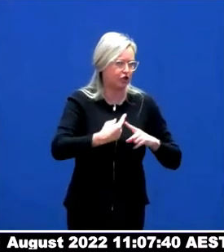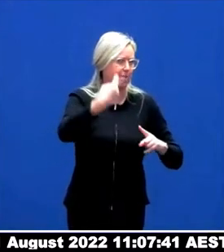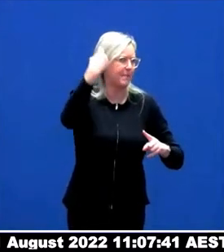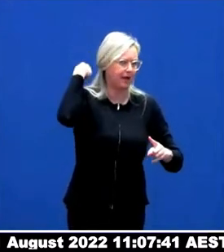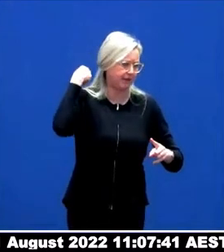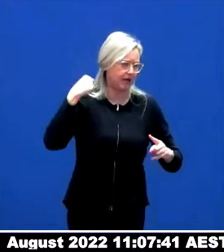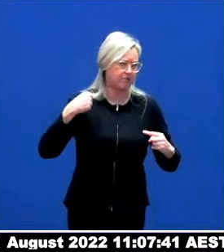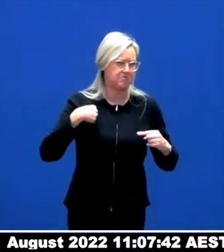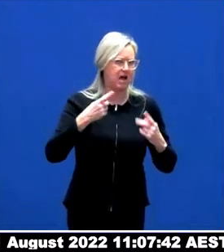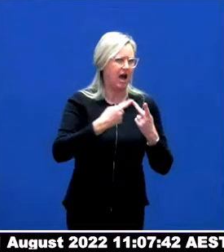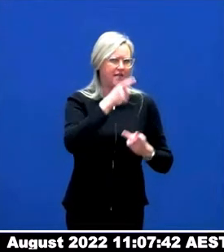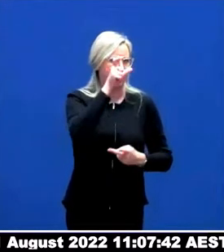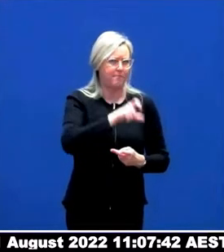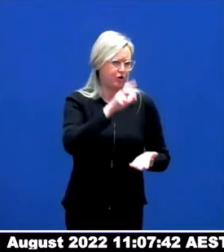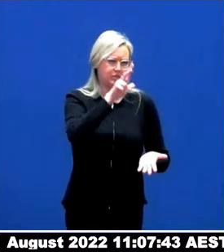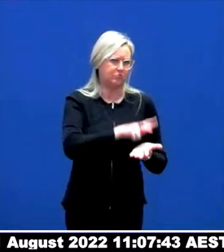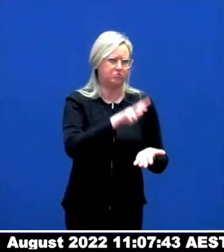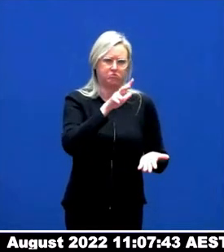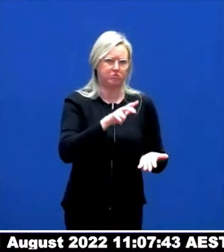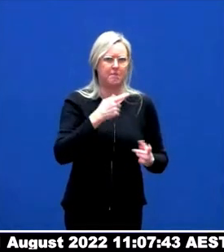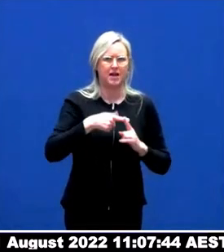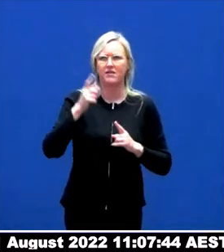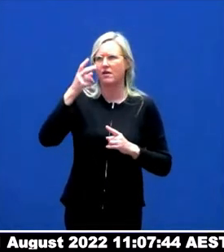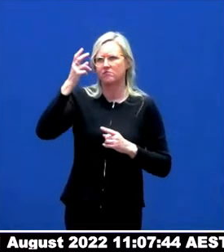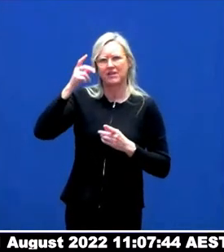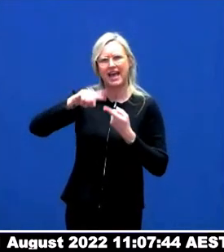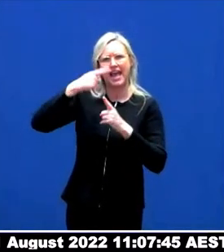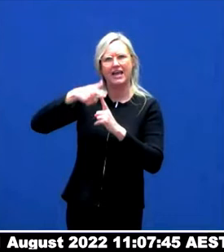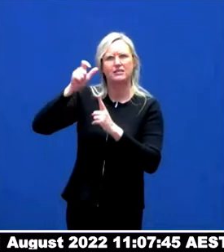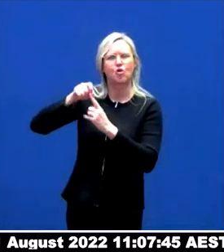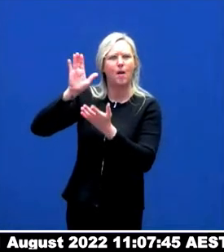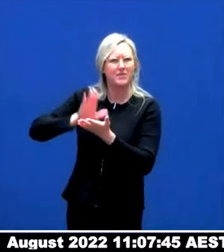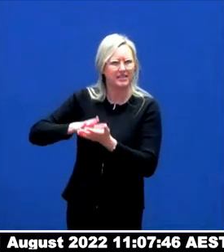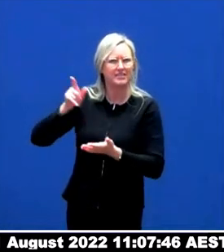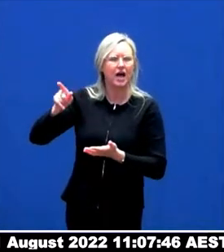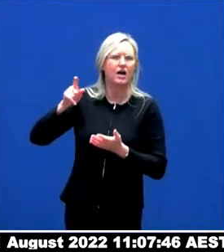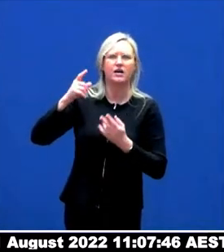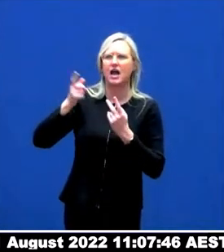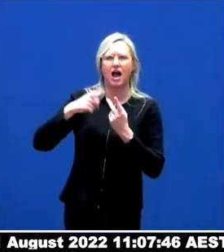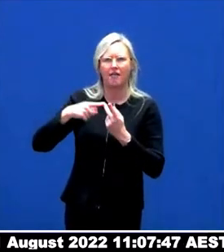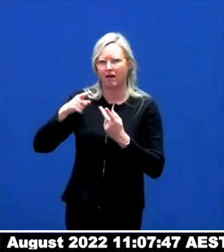signed off by the then PM and Premiers and Chief Ministers about what was the decision